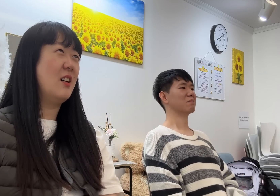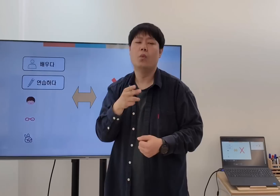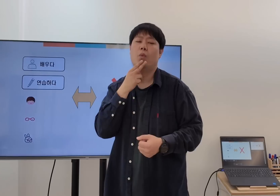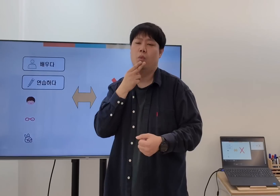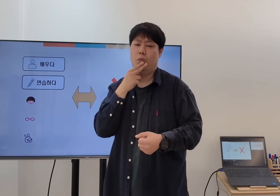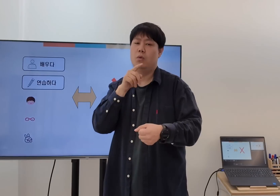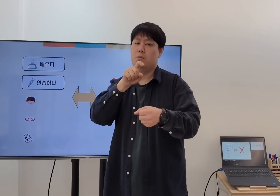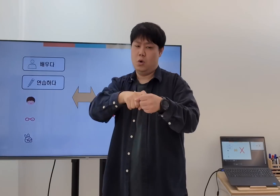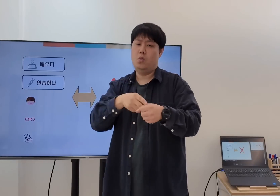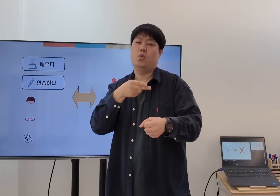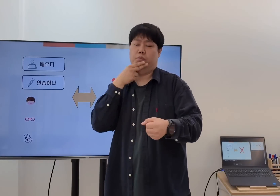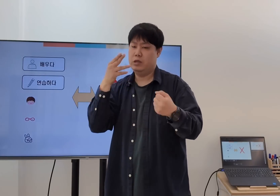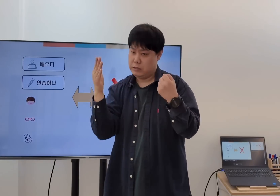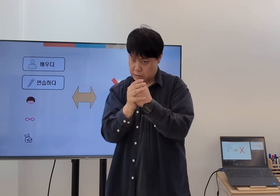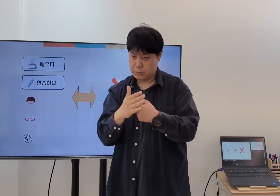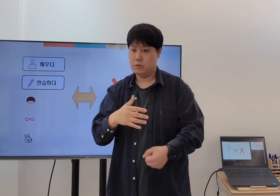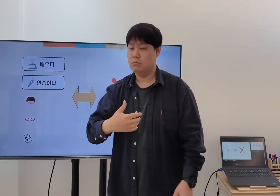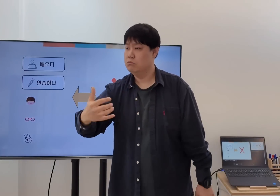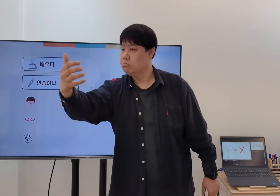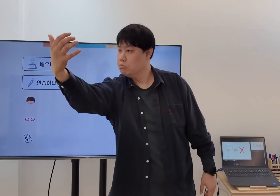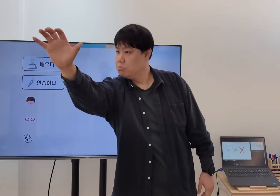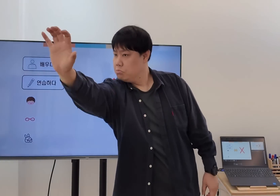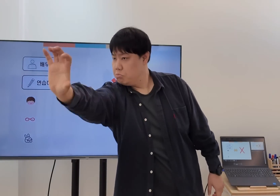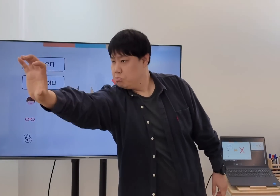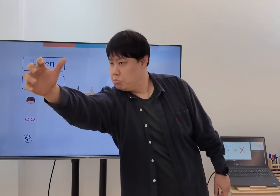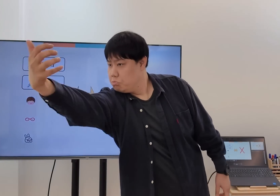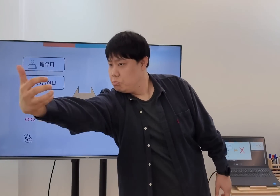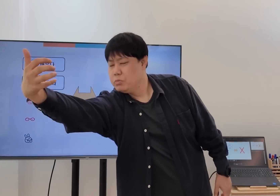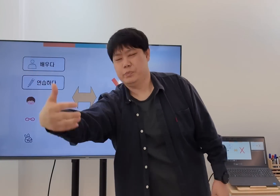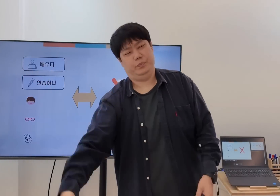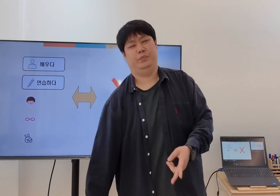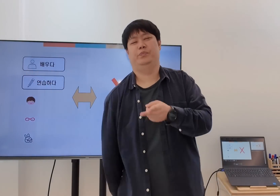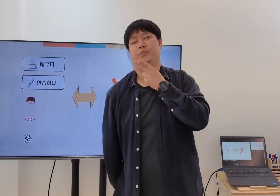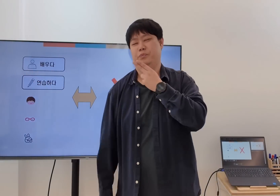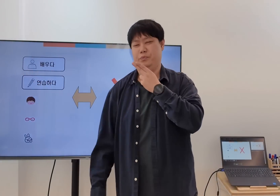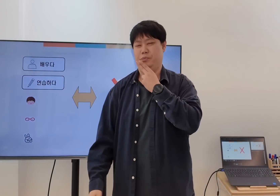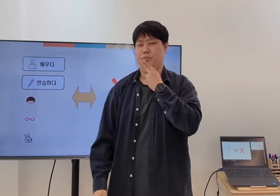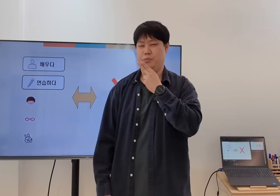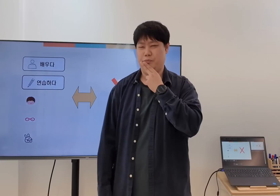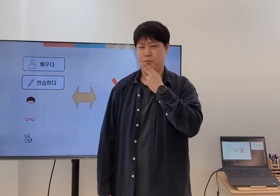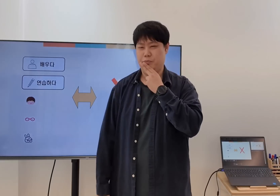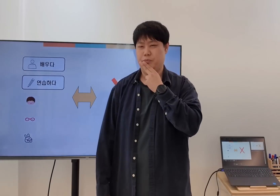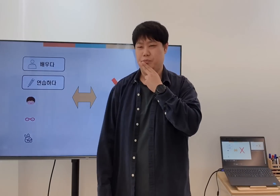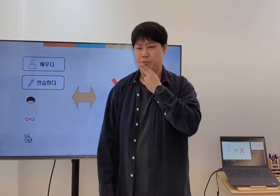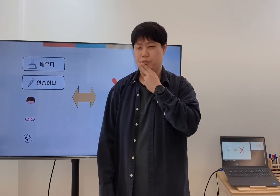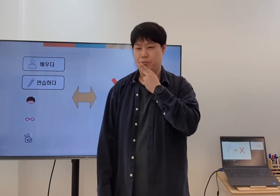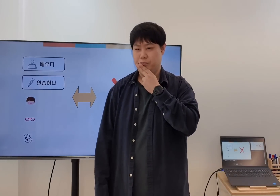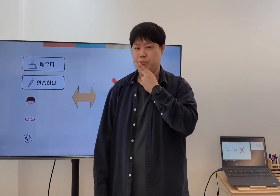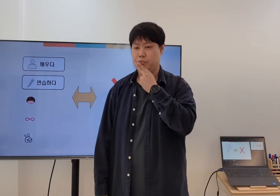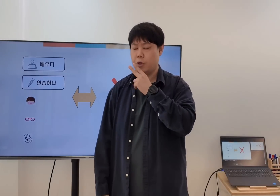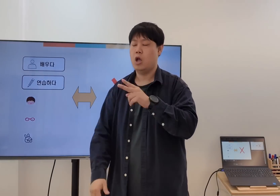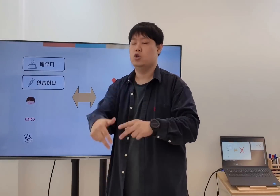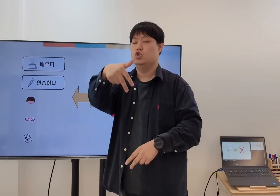Because there is no object.